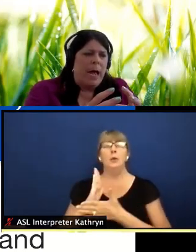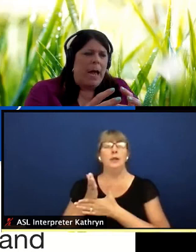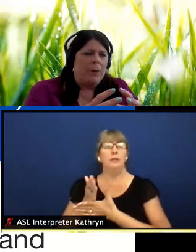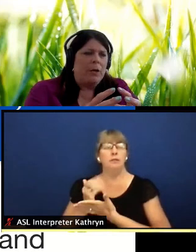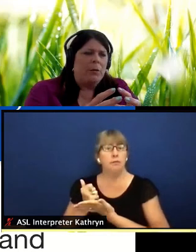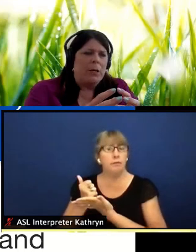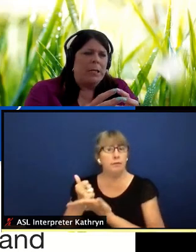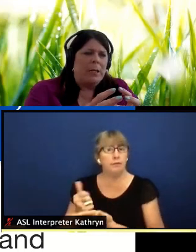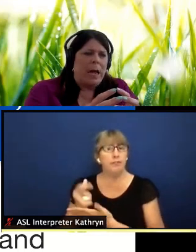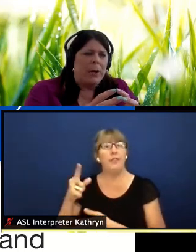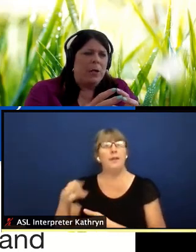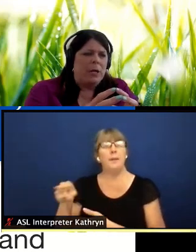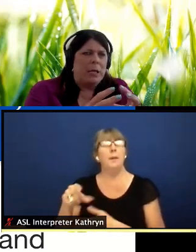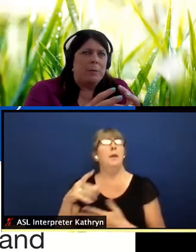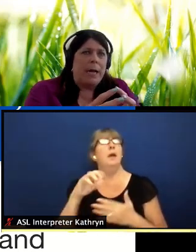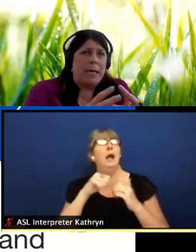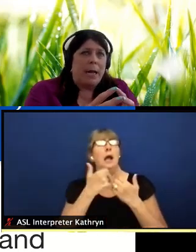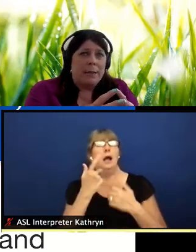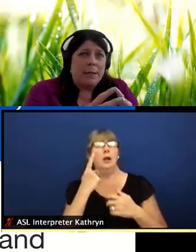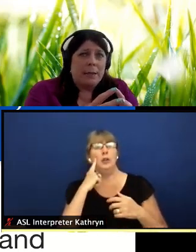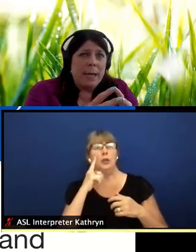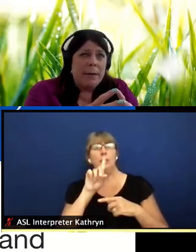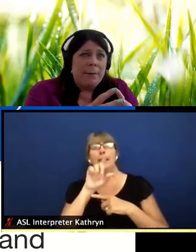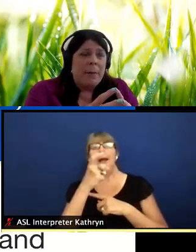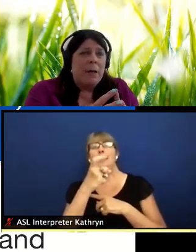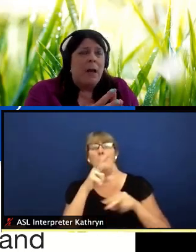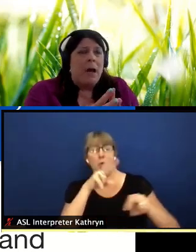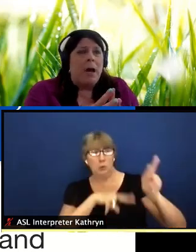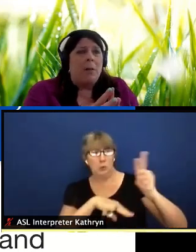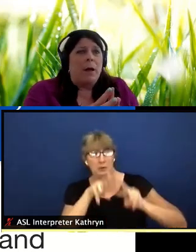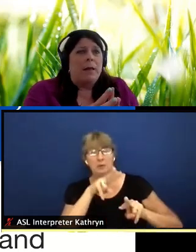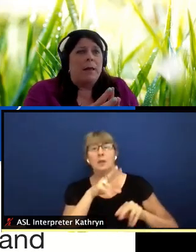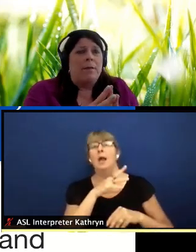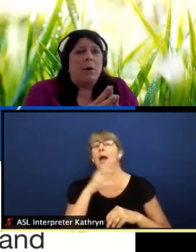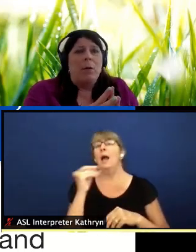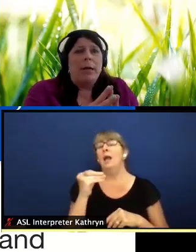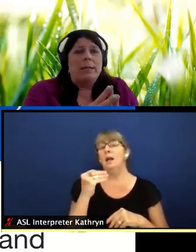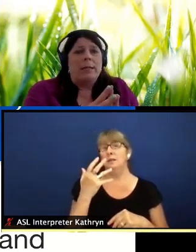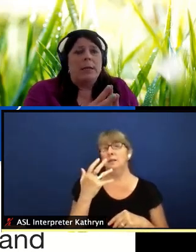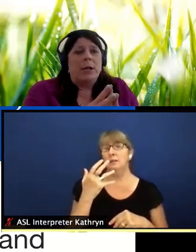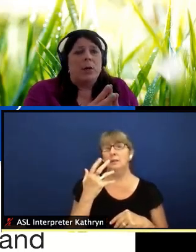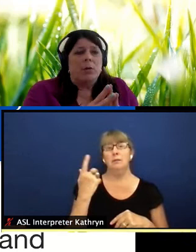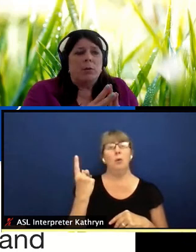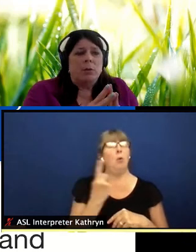How do you look, how do you look at them diagnostically? And they've always, you know,